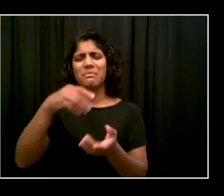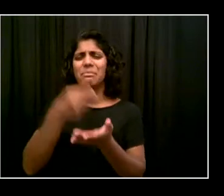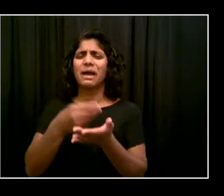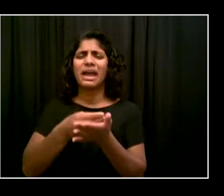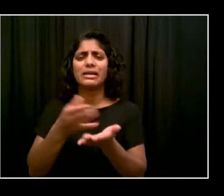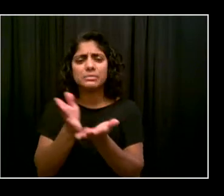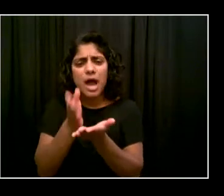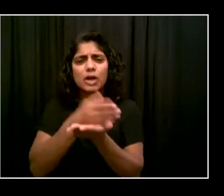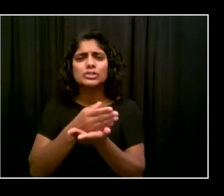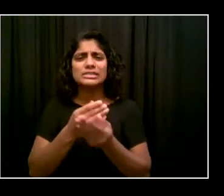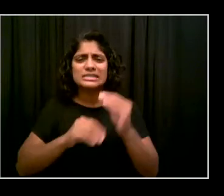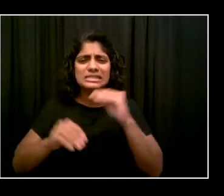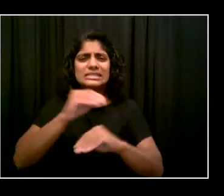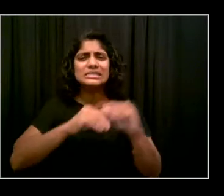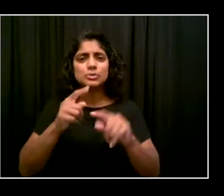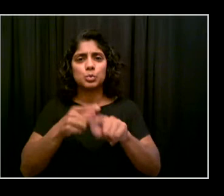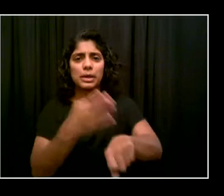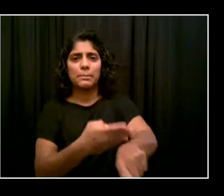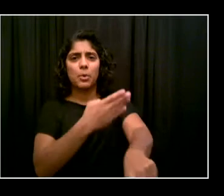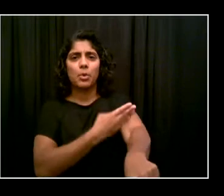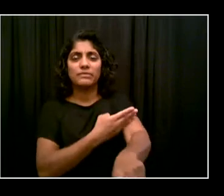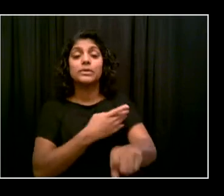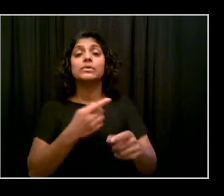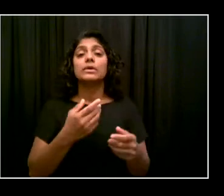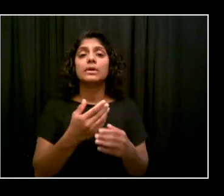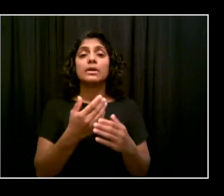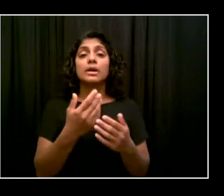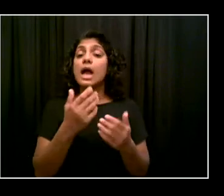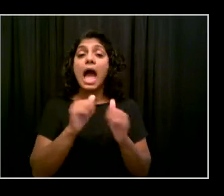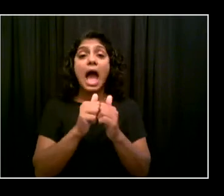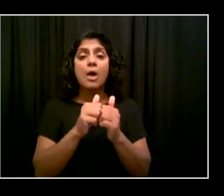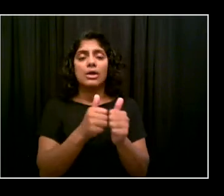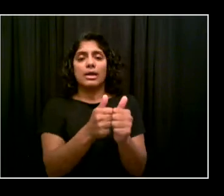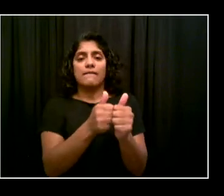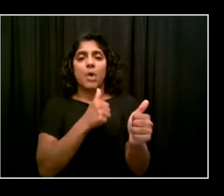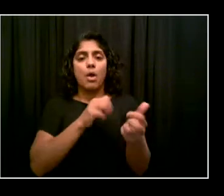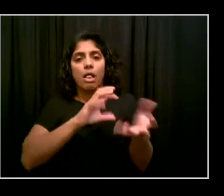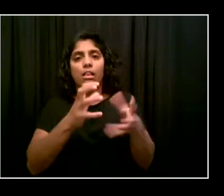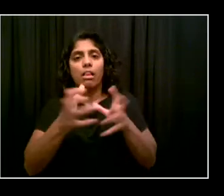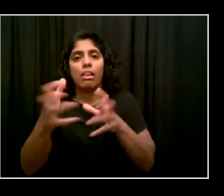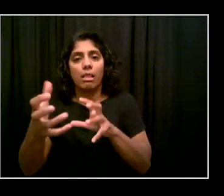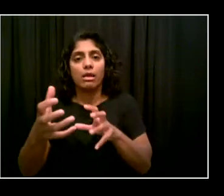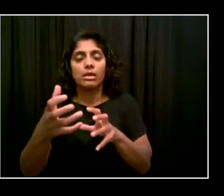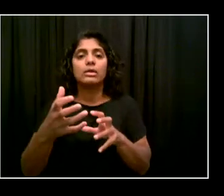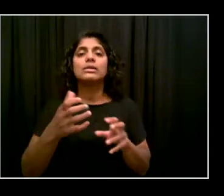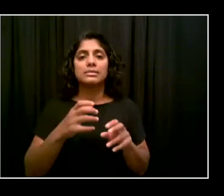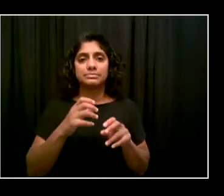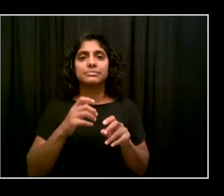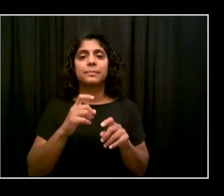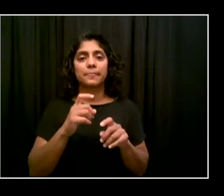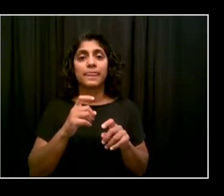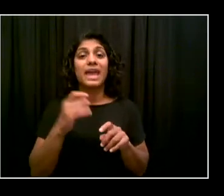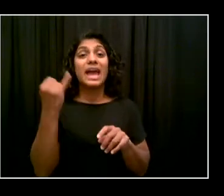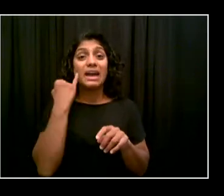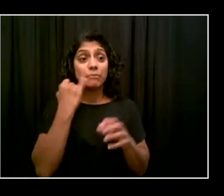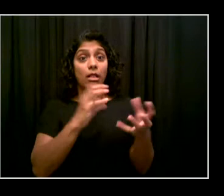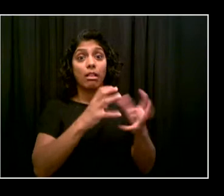IN SDEPERATE NEED OF CRITICAL INFRASTRUCTURE